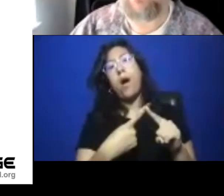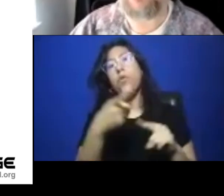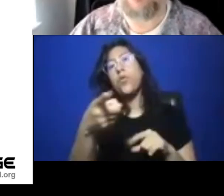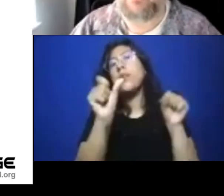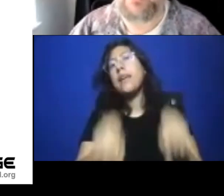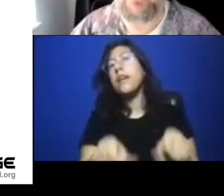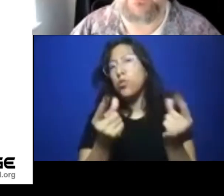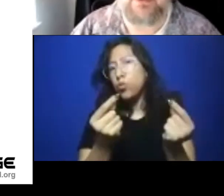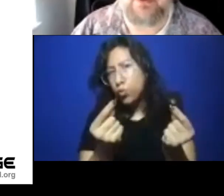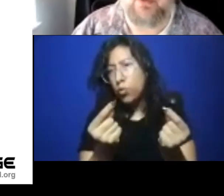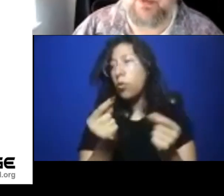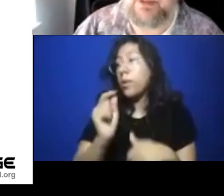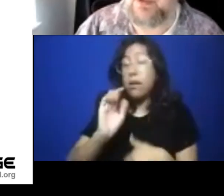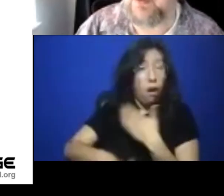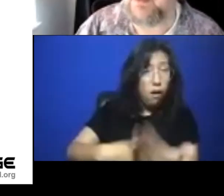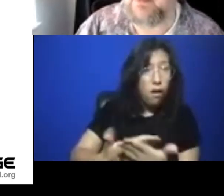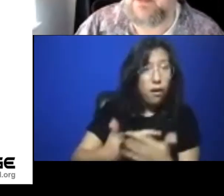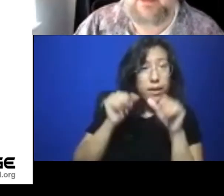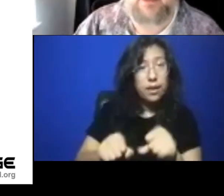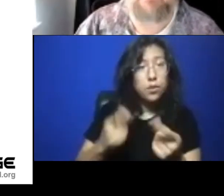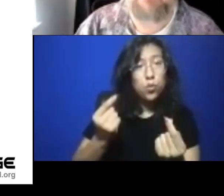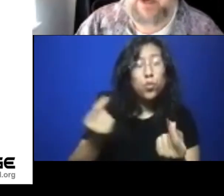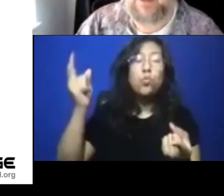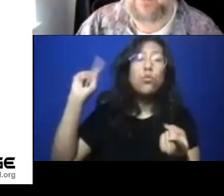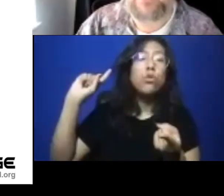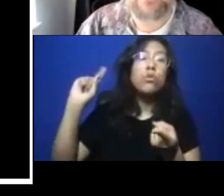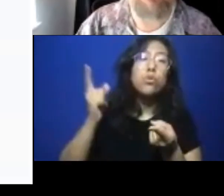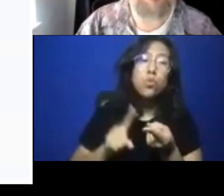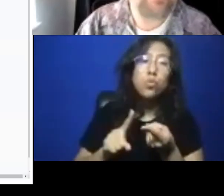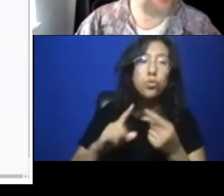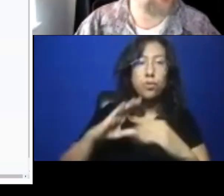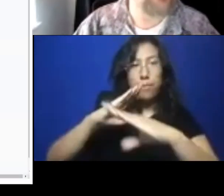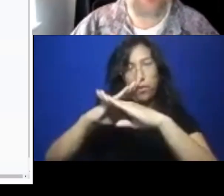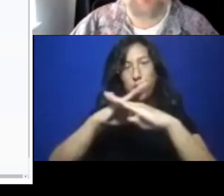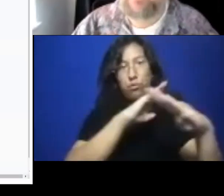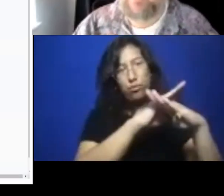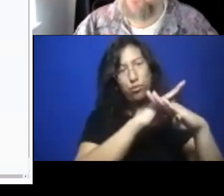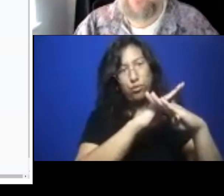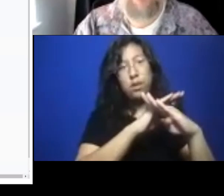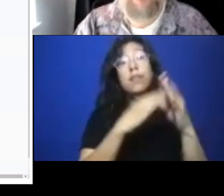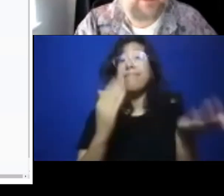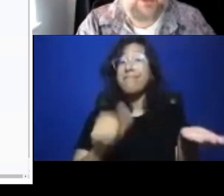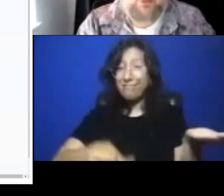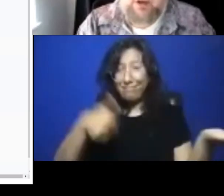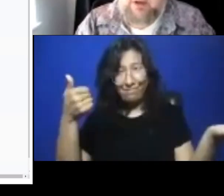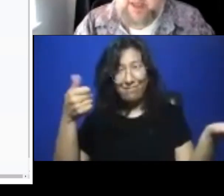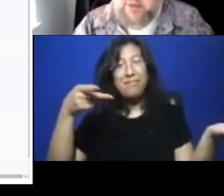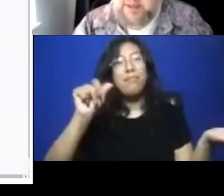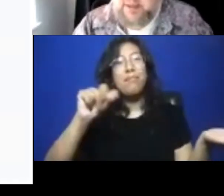that we can all do to reduce barriers. So we're gonna do another one of these word clouds